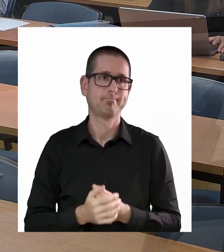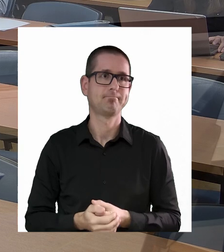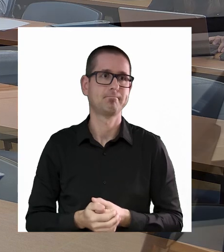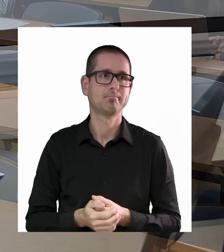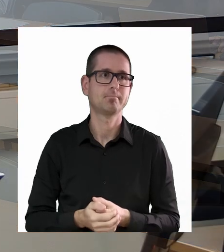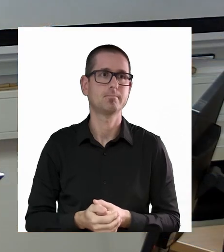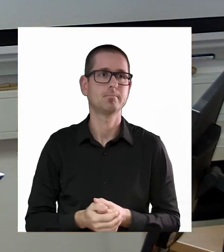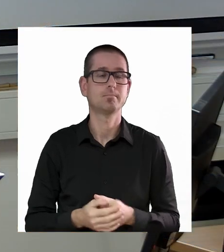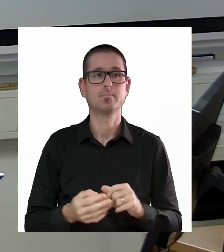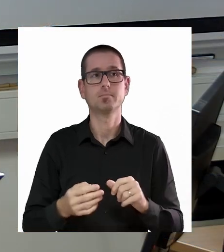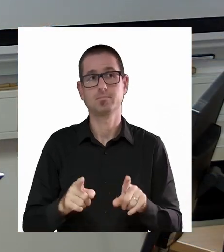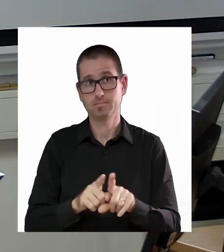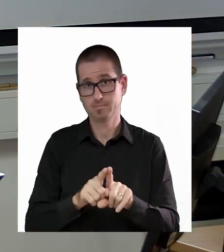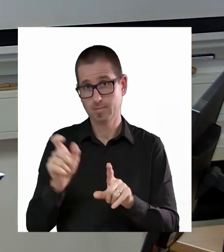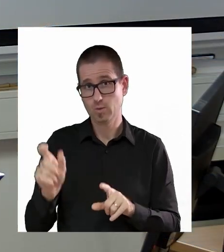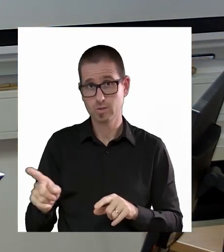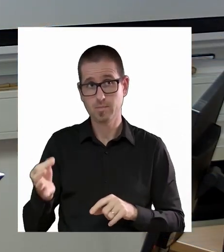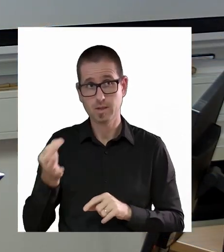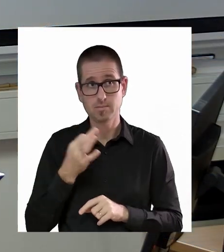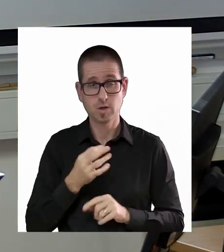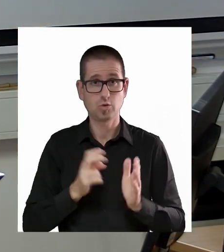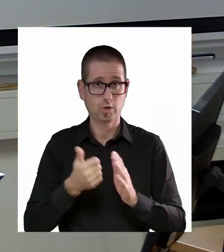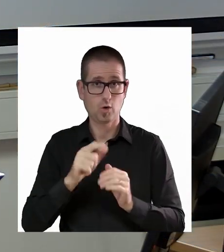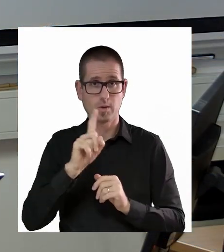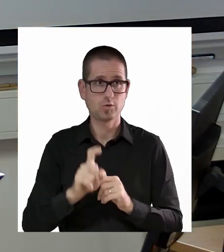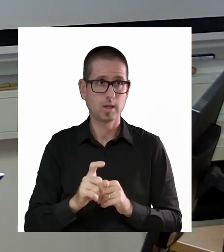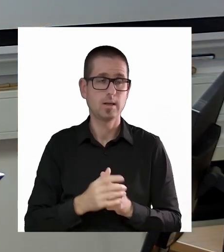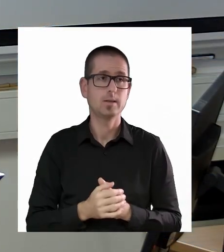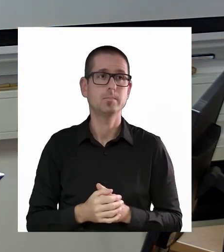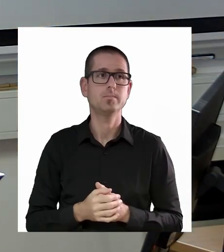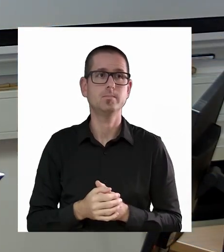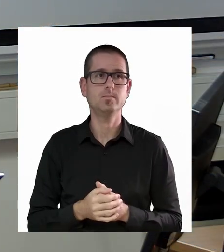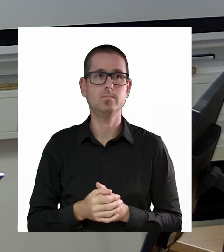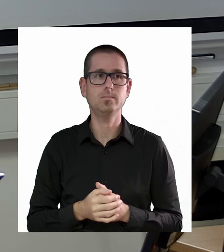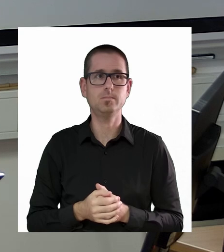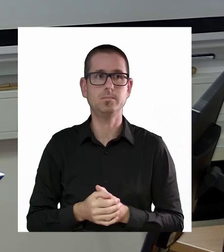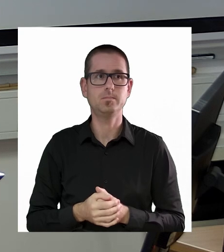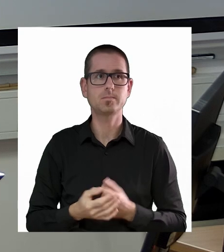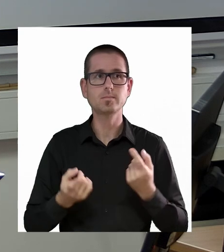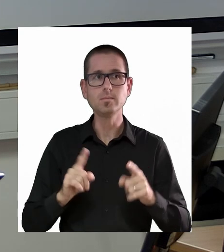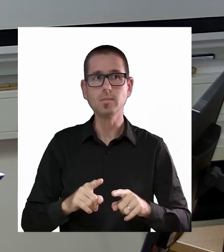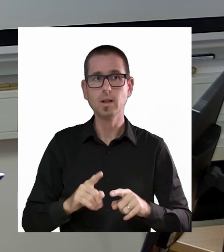Okay, so the same person now asked a following question which is. Is NTUX including deafblind people